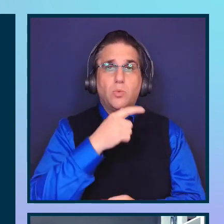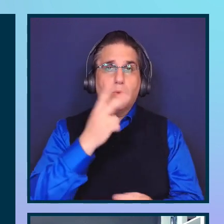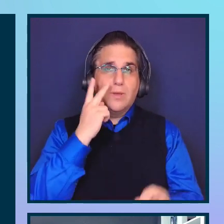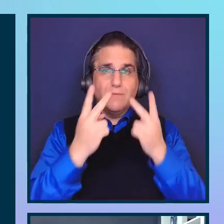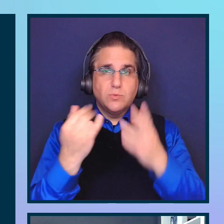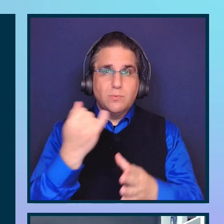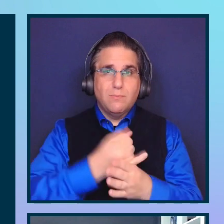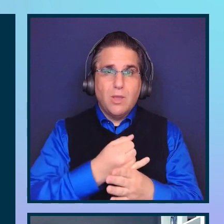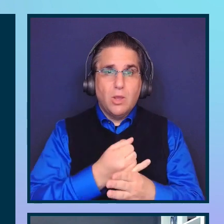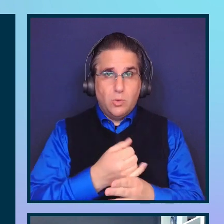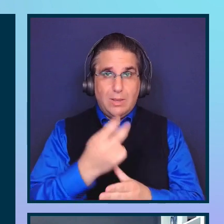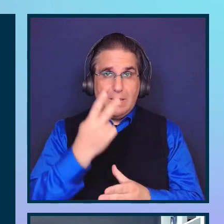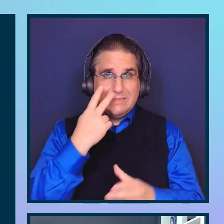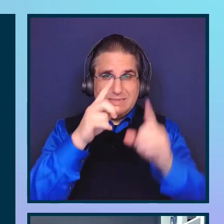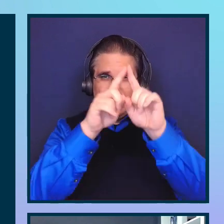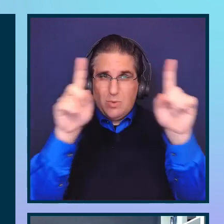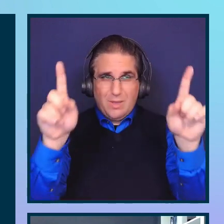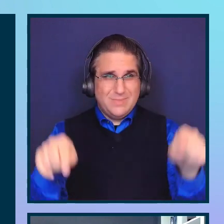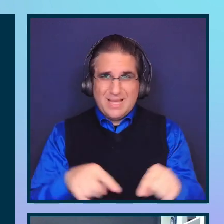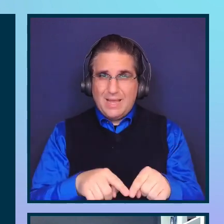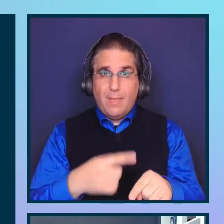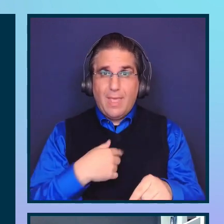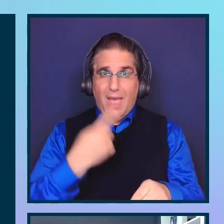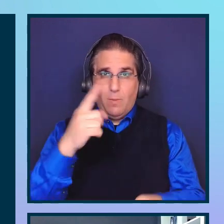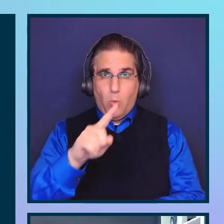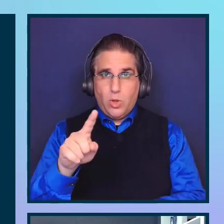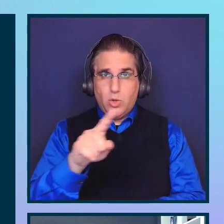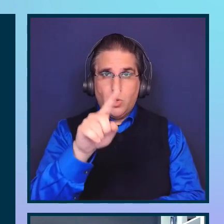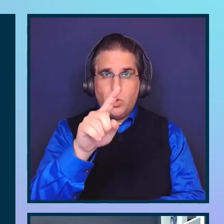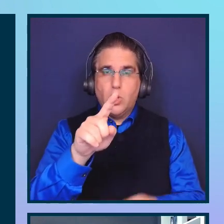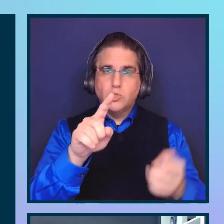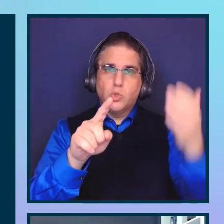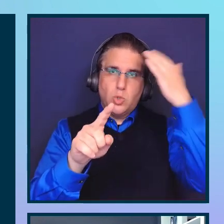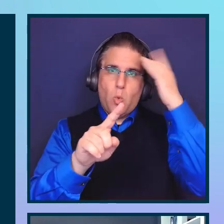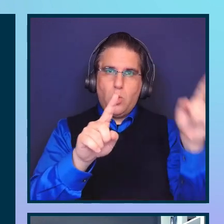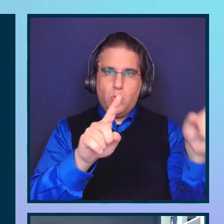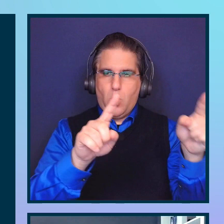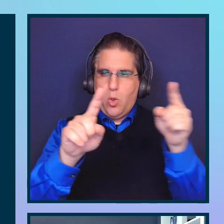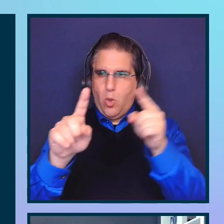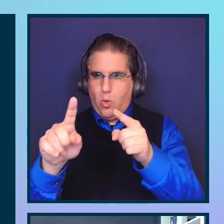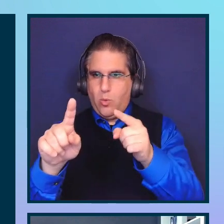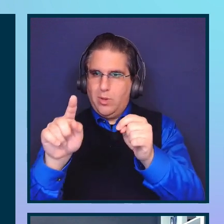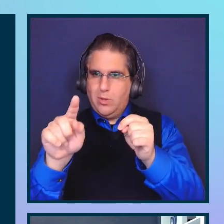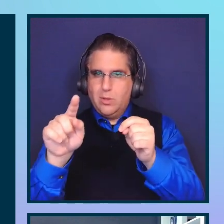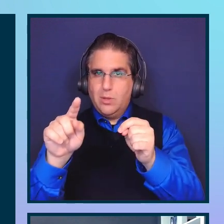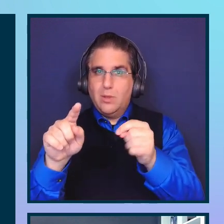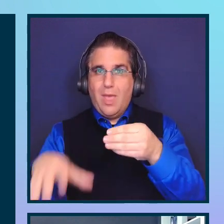and they have pointer devices, they know where to go. They click in the add to cart, and it will add the item that is there.